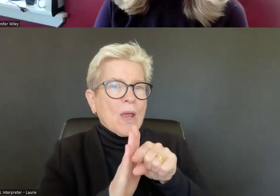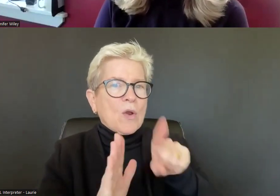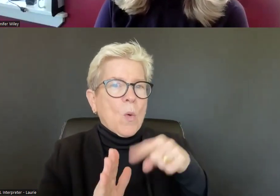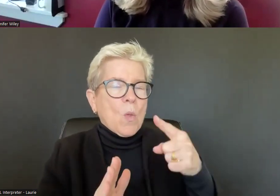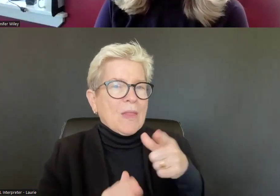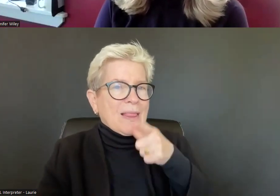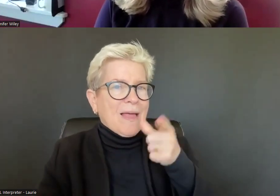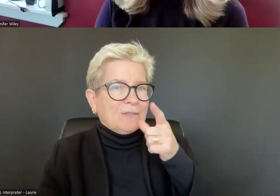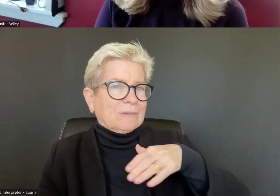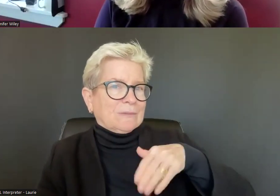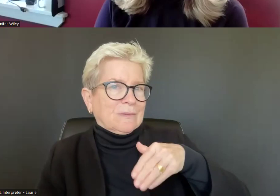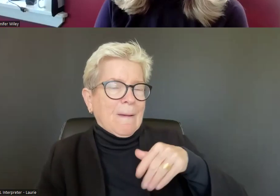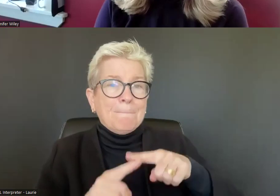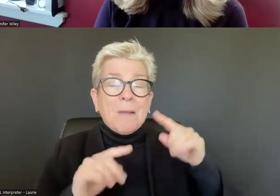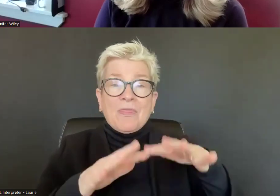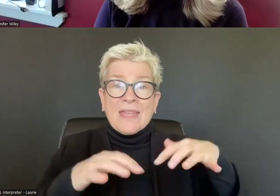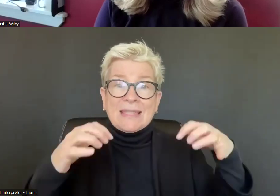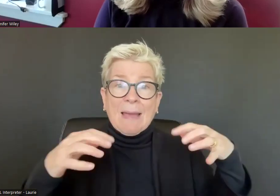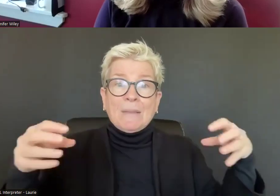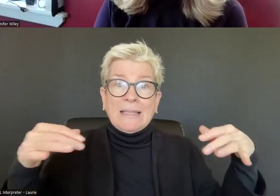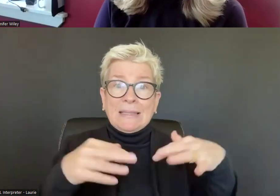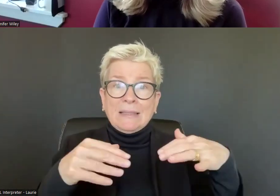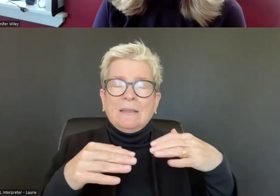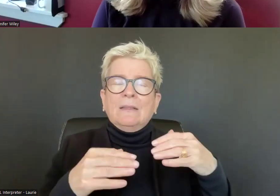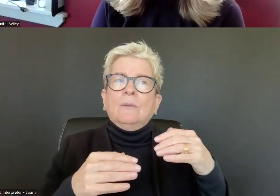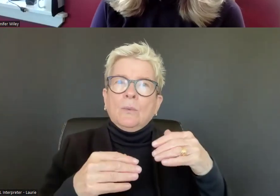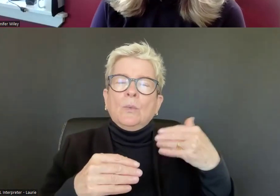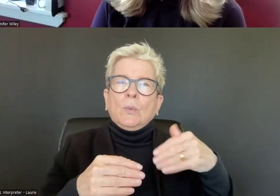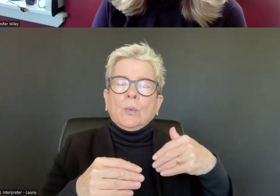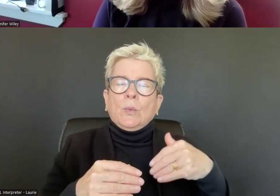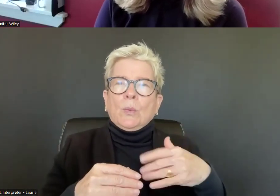those assemblies I really I really feel like those, it's just it's a way to bring